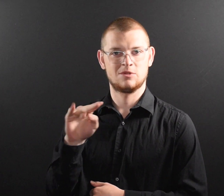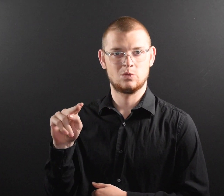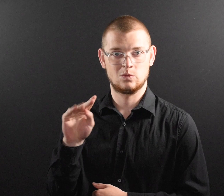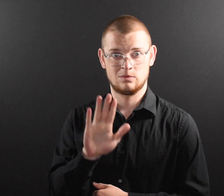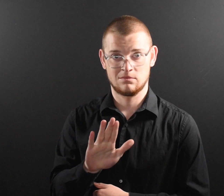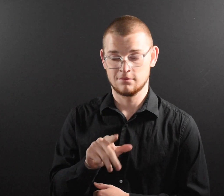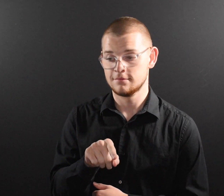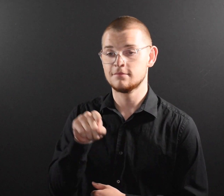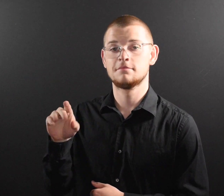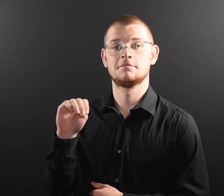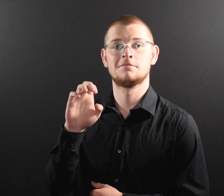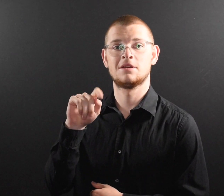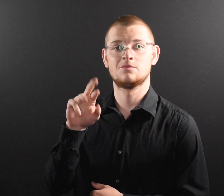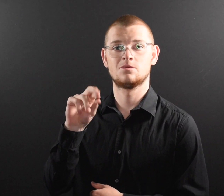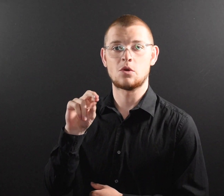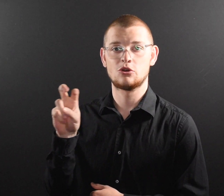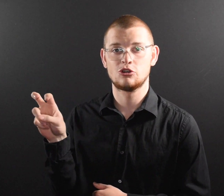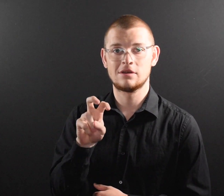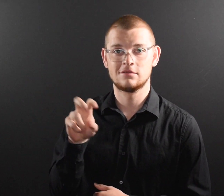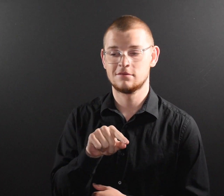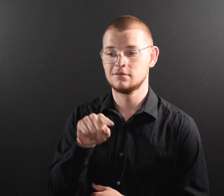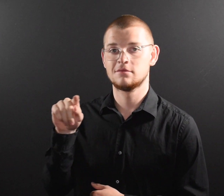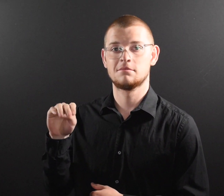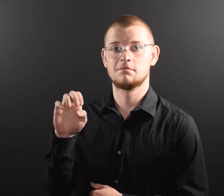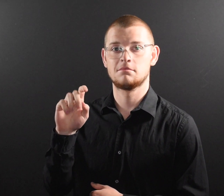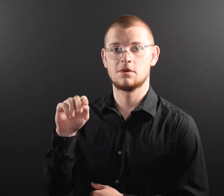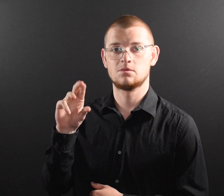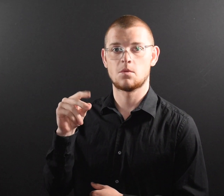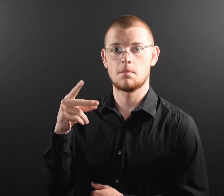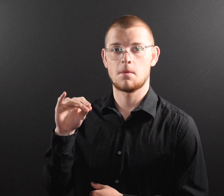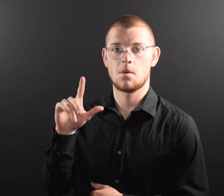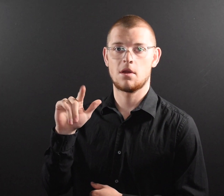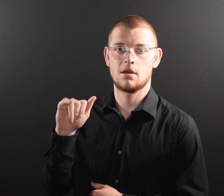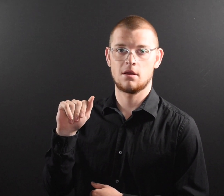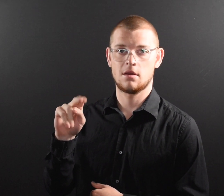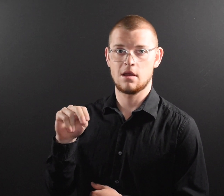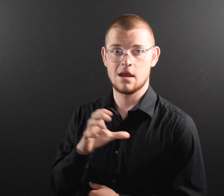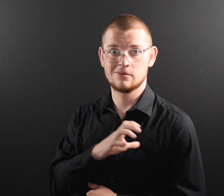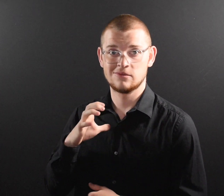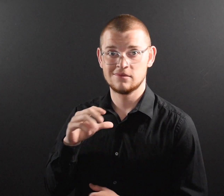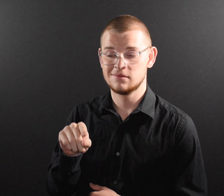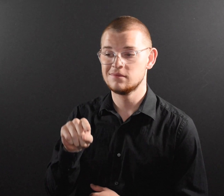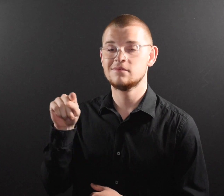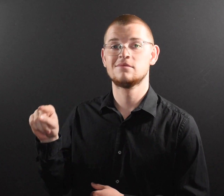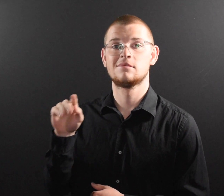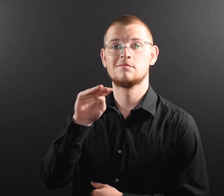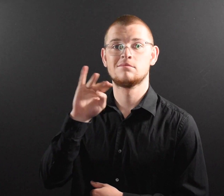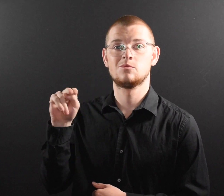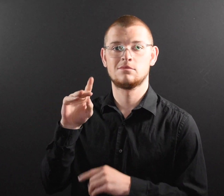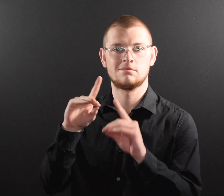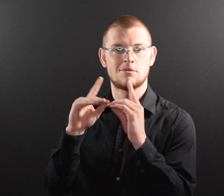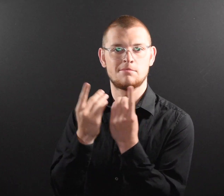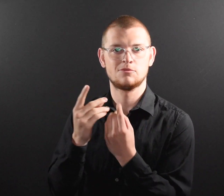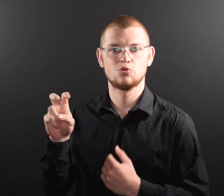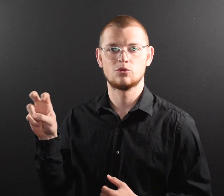Metro Transit, the Metropolitan Council, and Minnesota Department of Transportation.